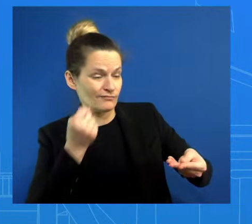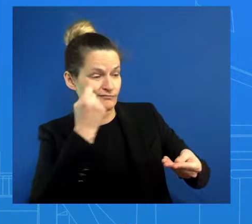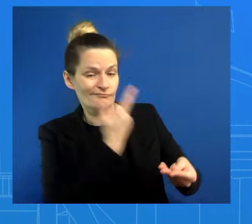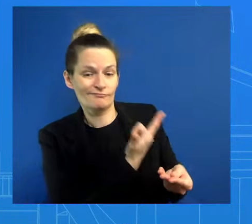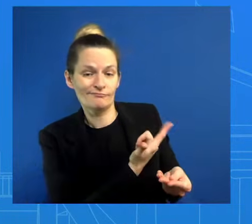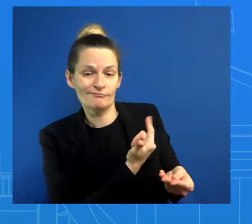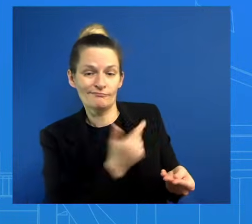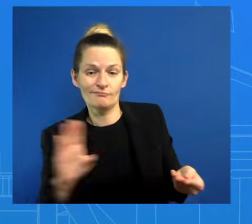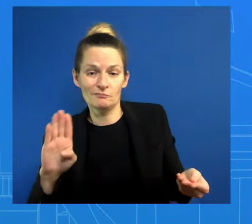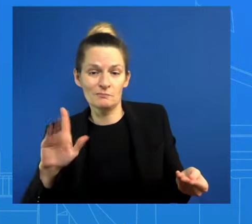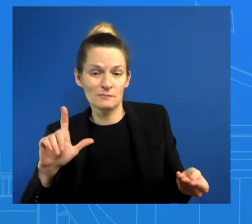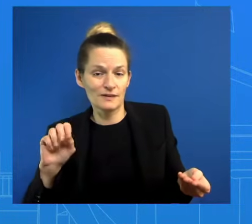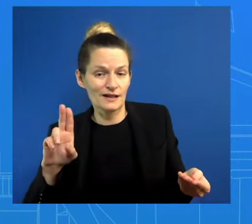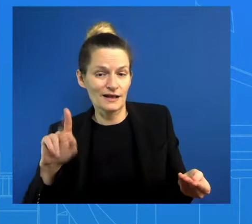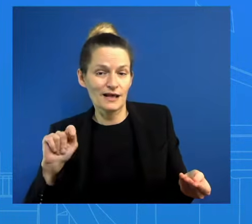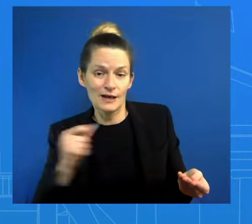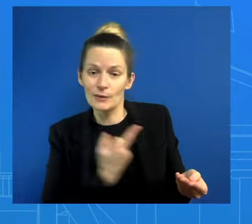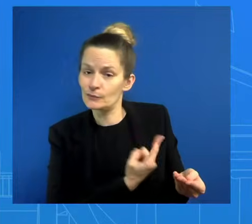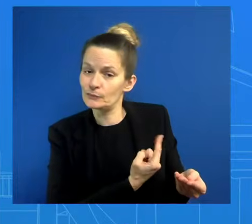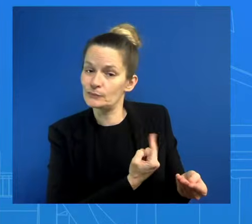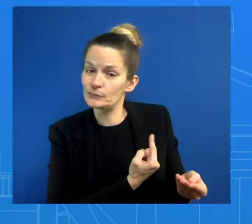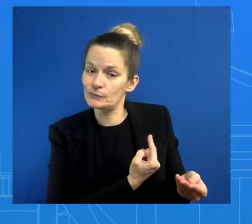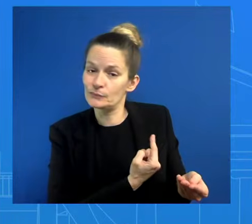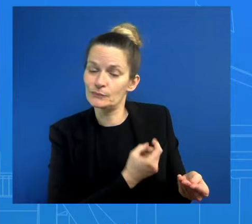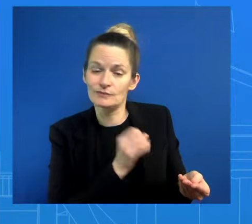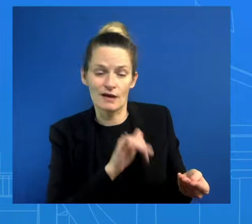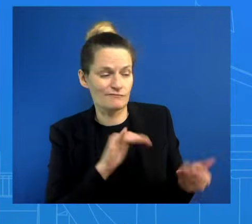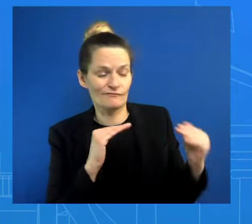since we heard from Secretary Blinken back in July